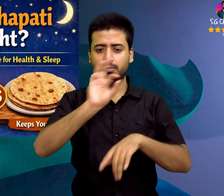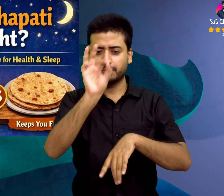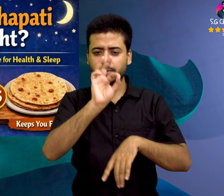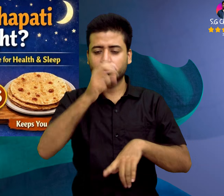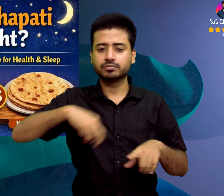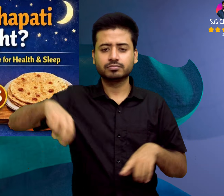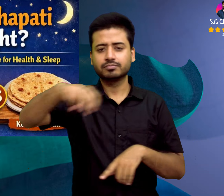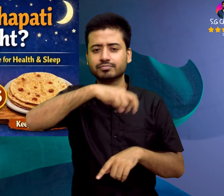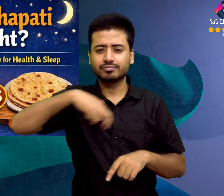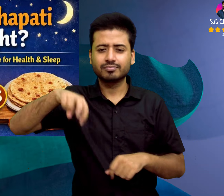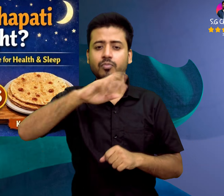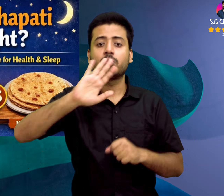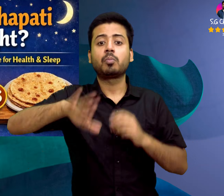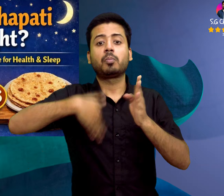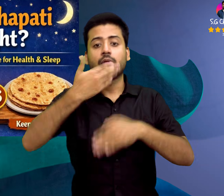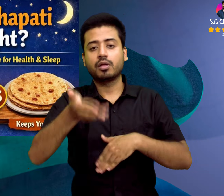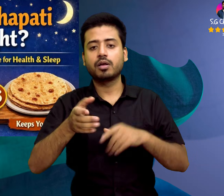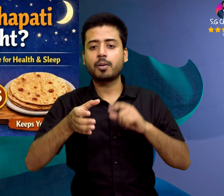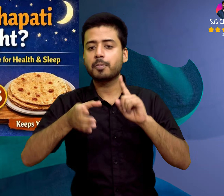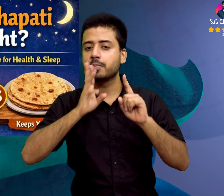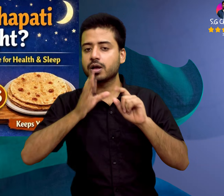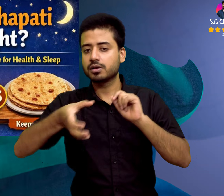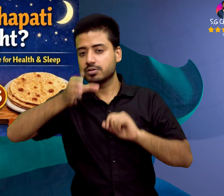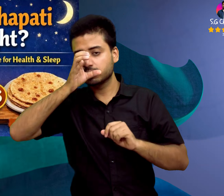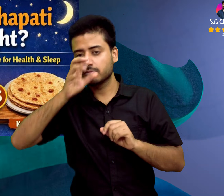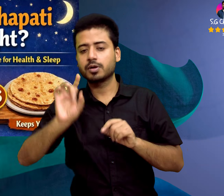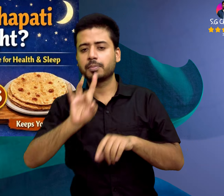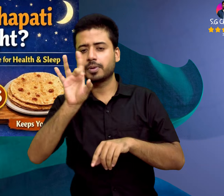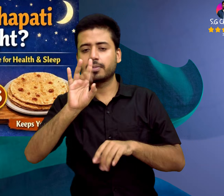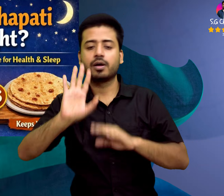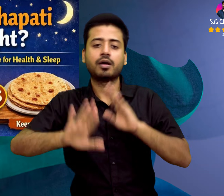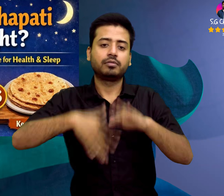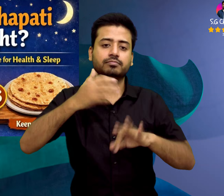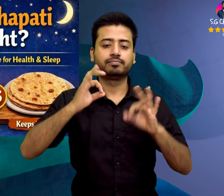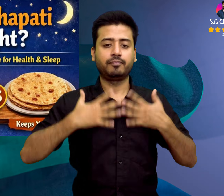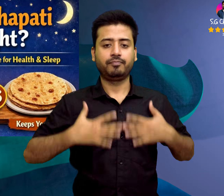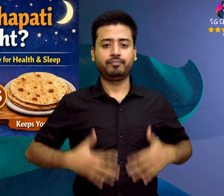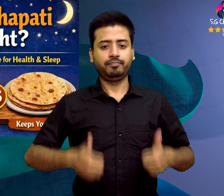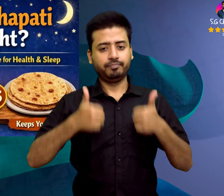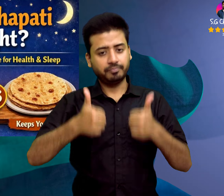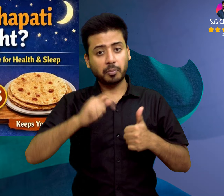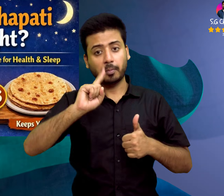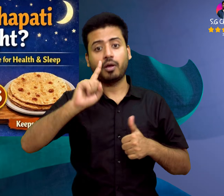bacteria in the gut. When selecting cheeses, moisture content and aging dictate nutrient